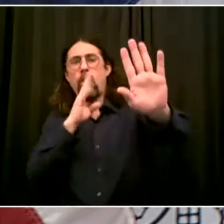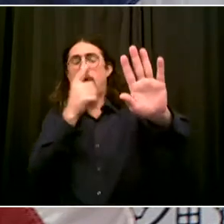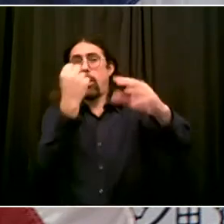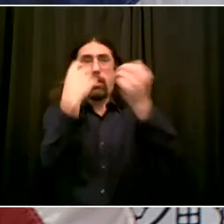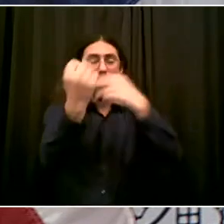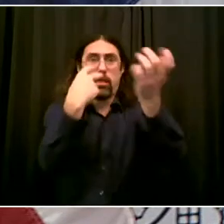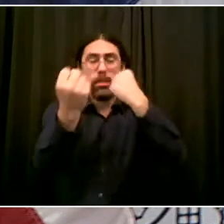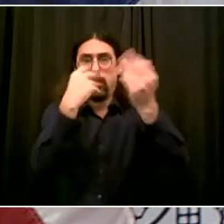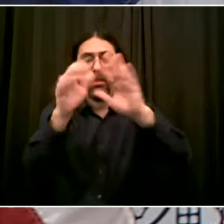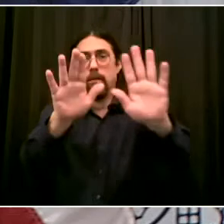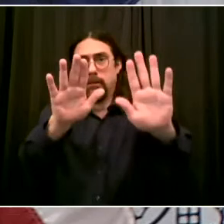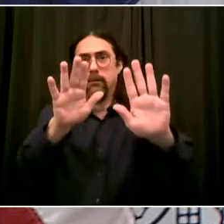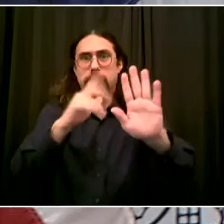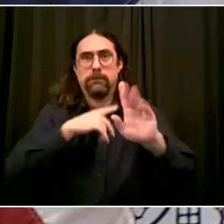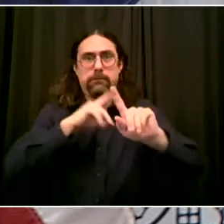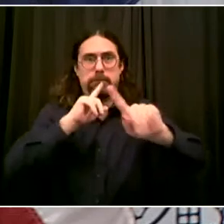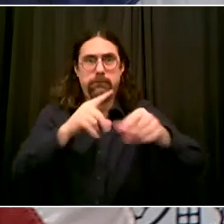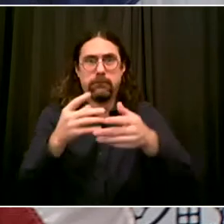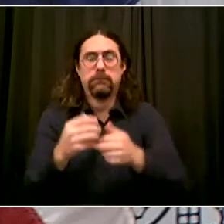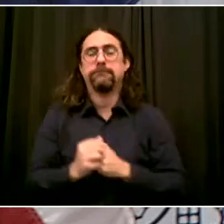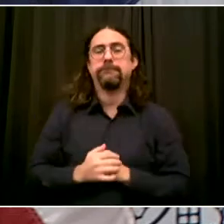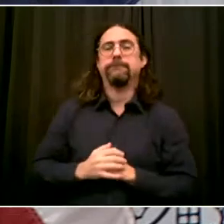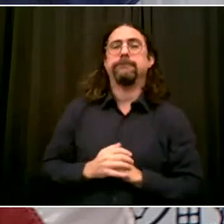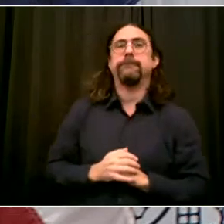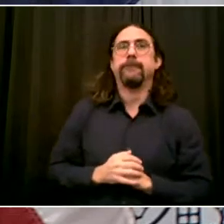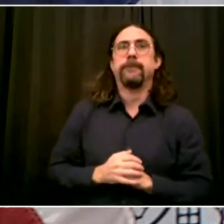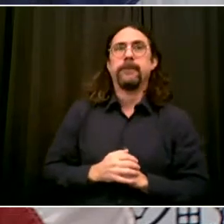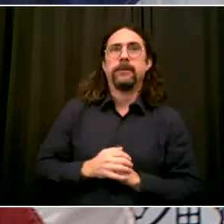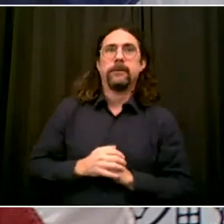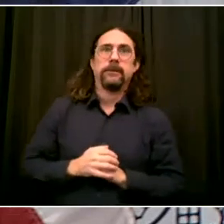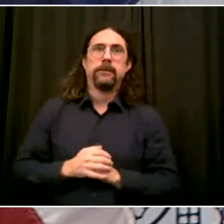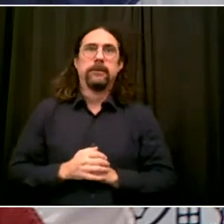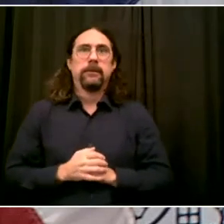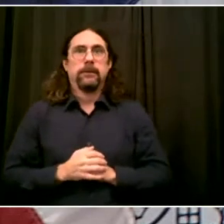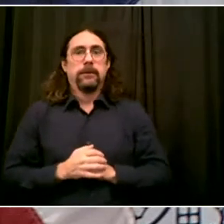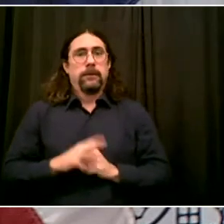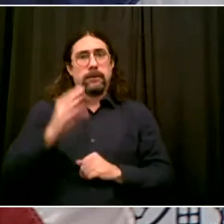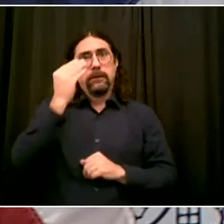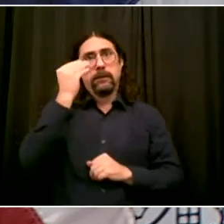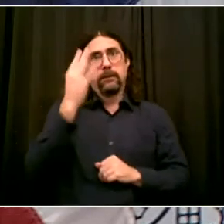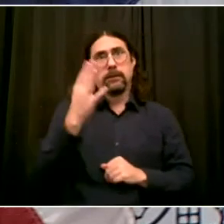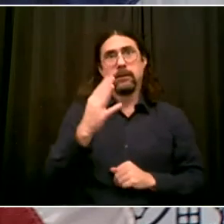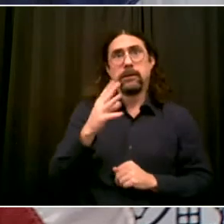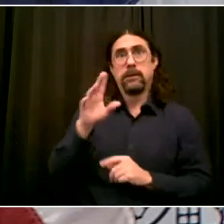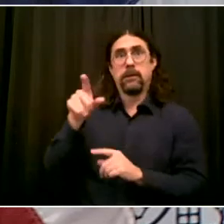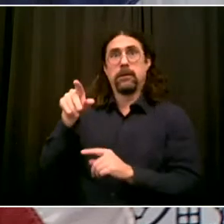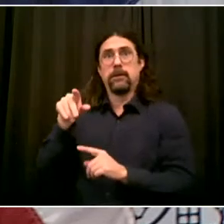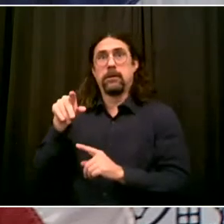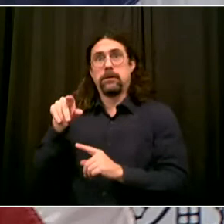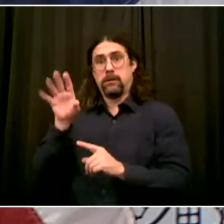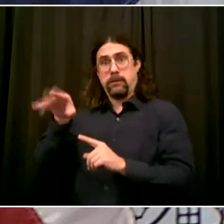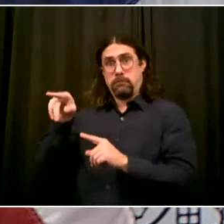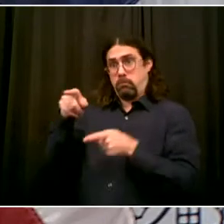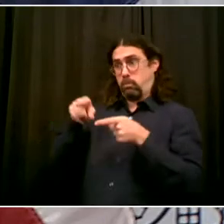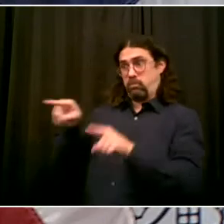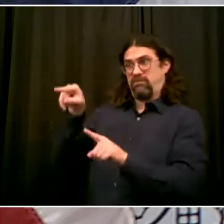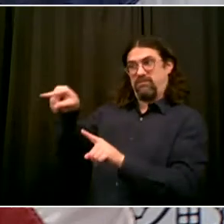WELL LET ME SAY WHAT I DO KNOW. WE DID NOT KNOW BEFOO REOR DURING.